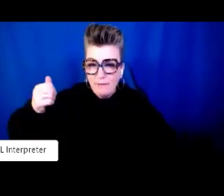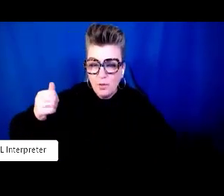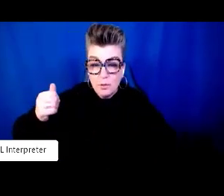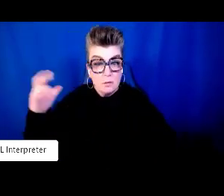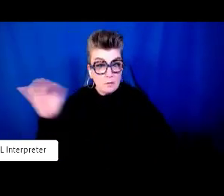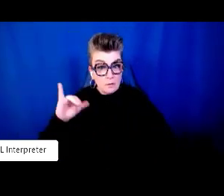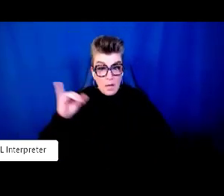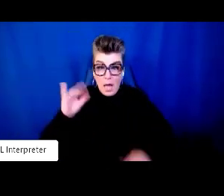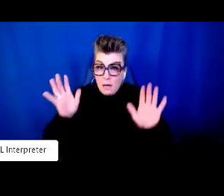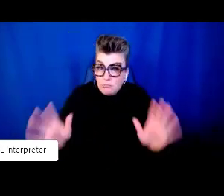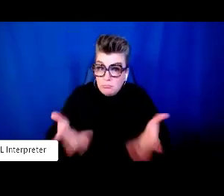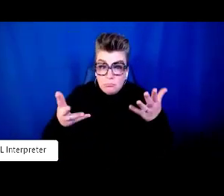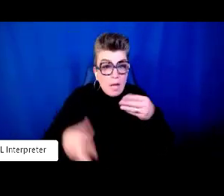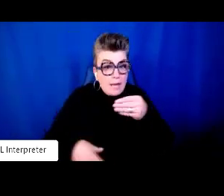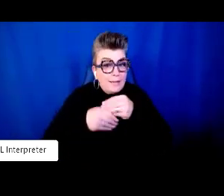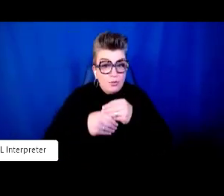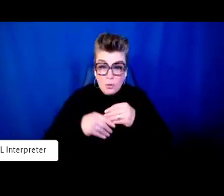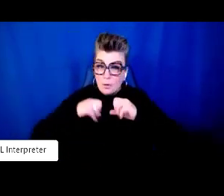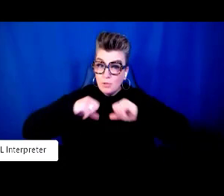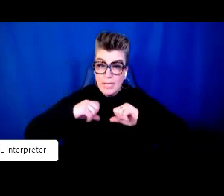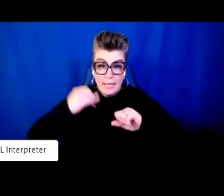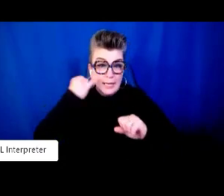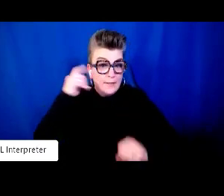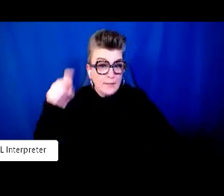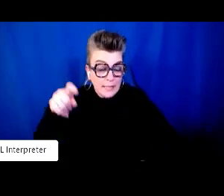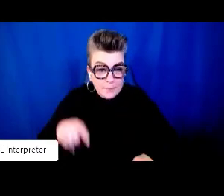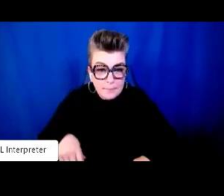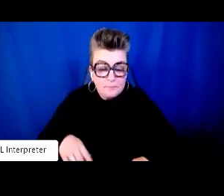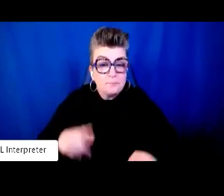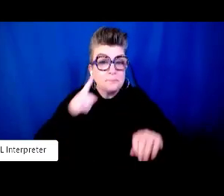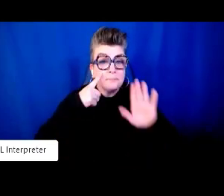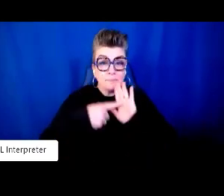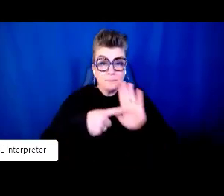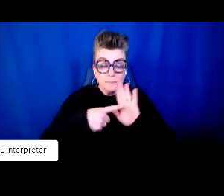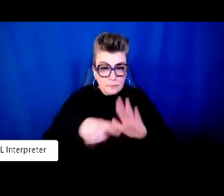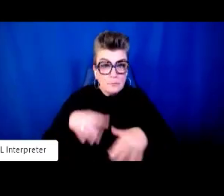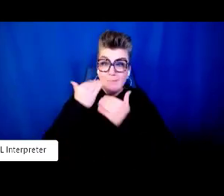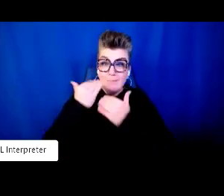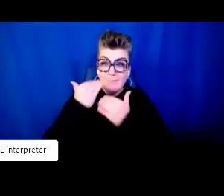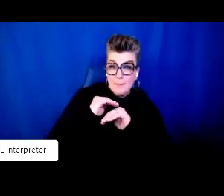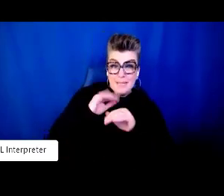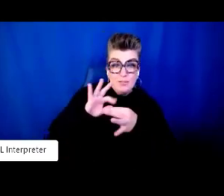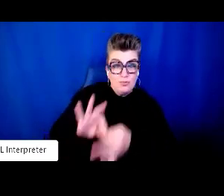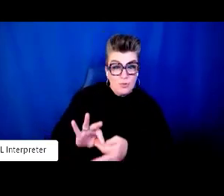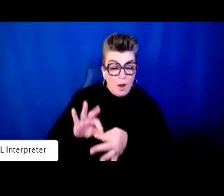In some cases, limitations on sharing scientific data may be needed by applicable laws,